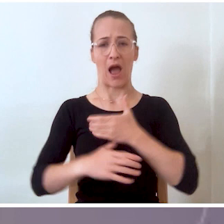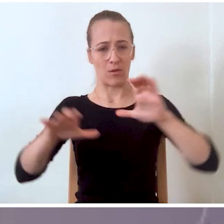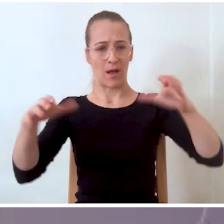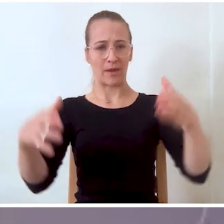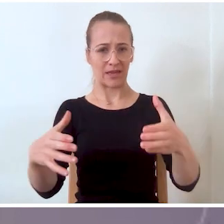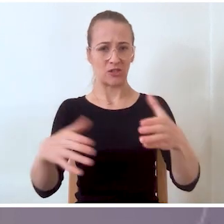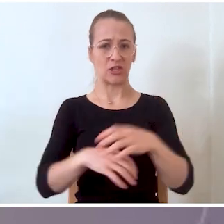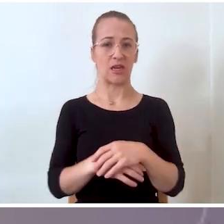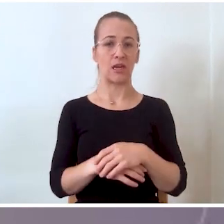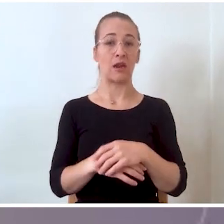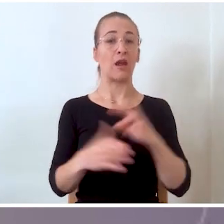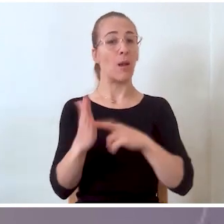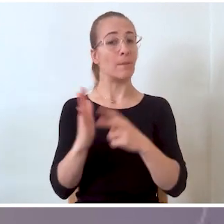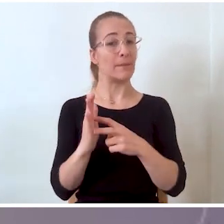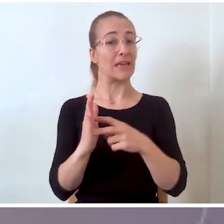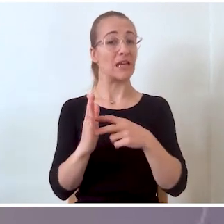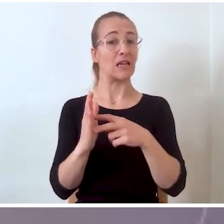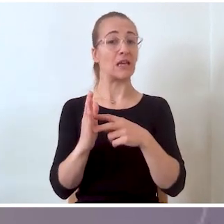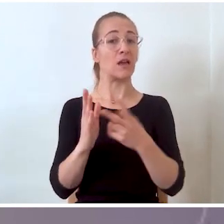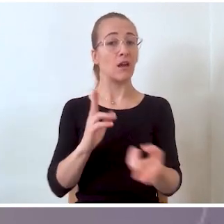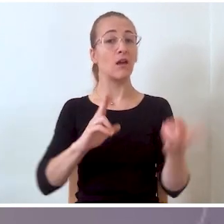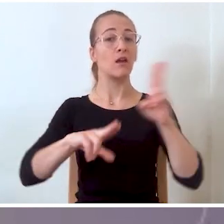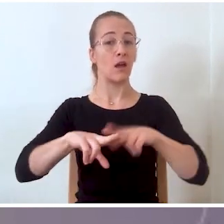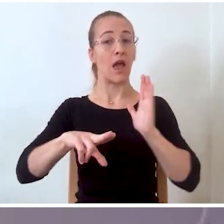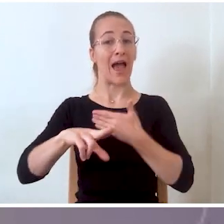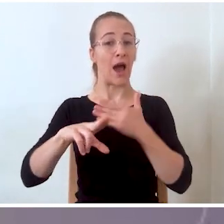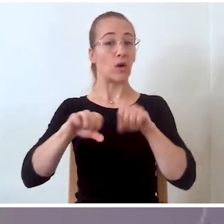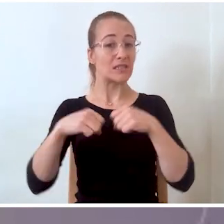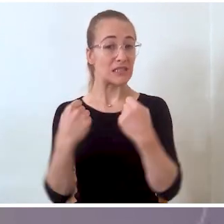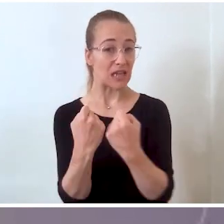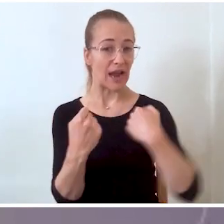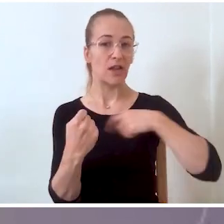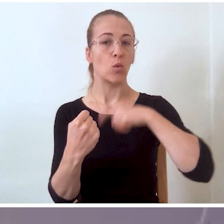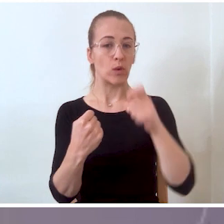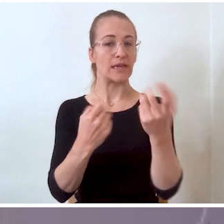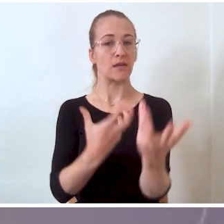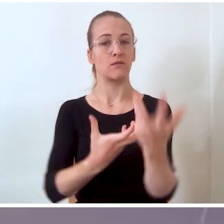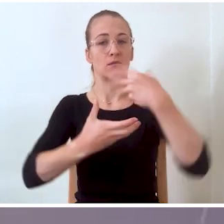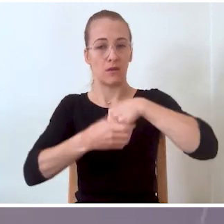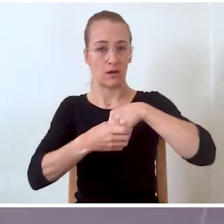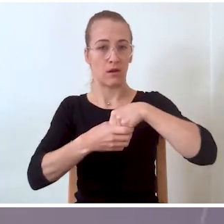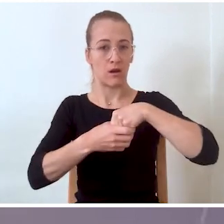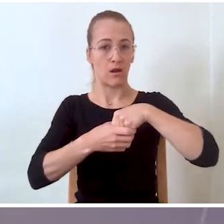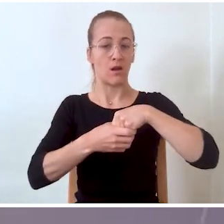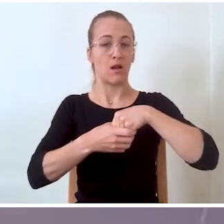and that means to increase our society, we need to incorporate those of us